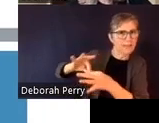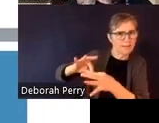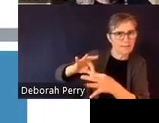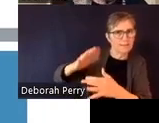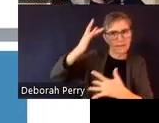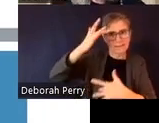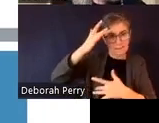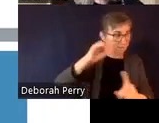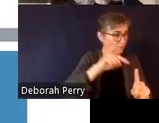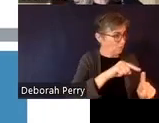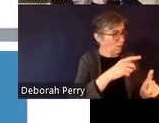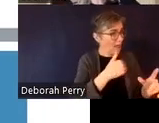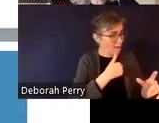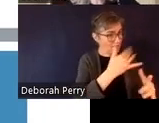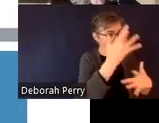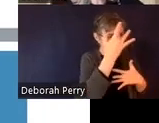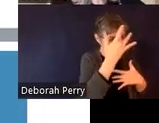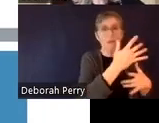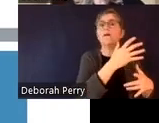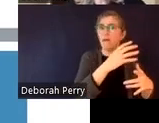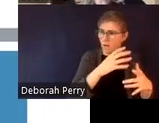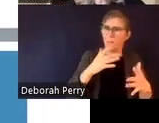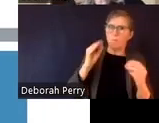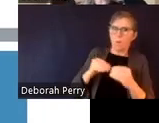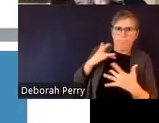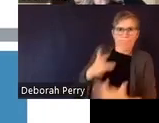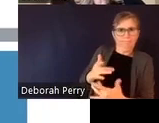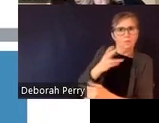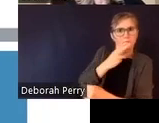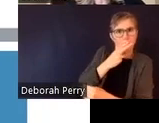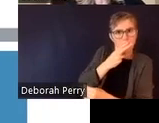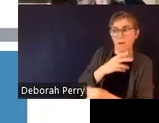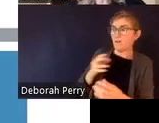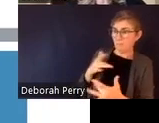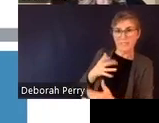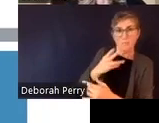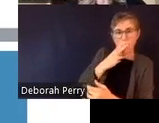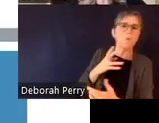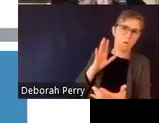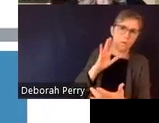so this is my plug for our for our program and for attempting to quit smoking. People